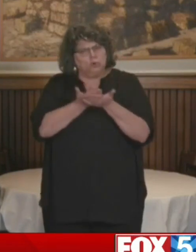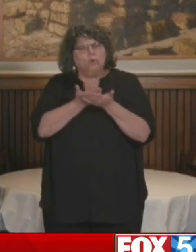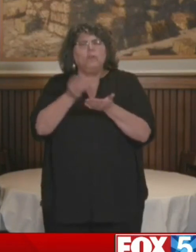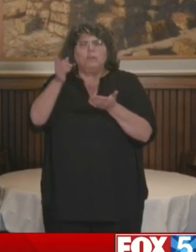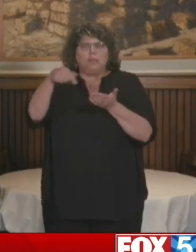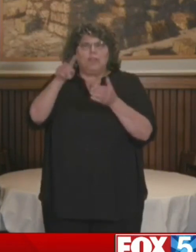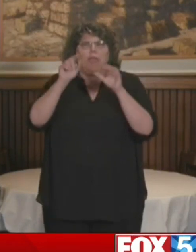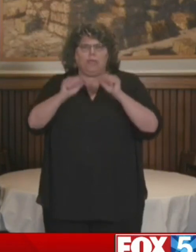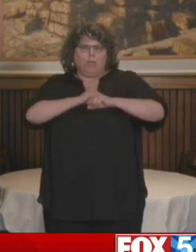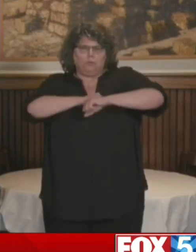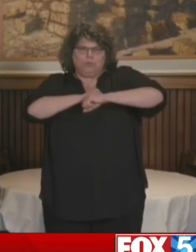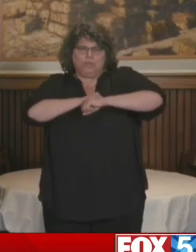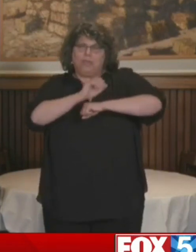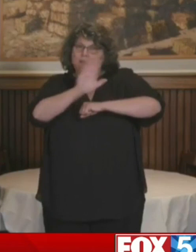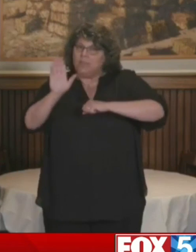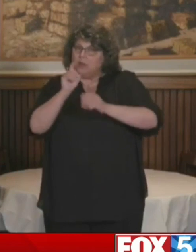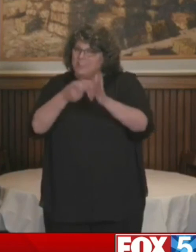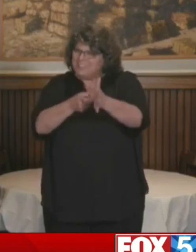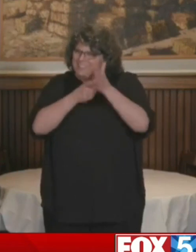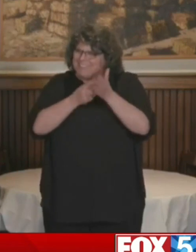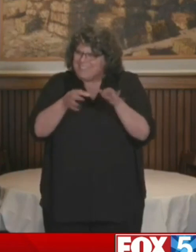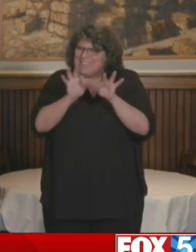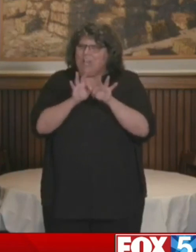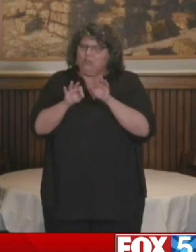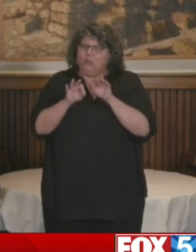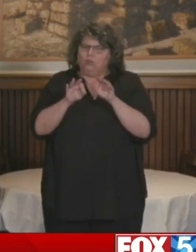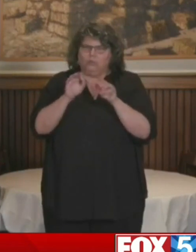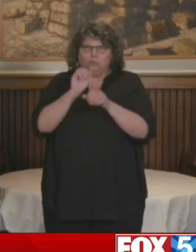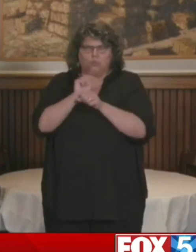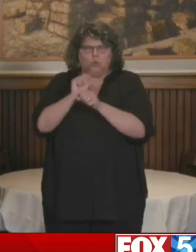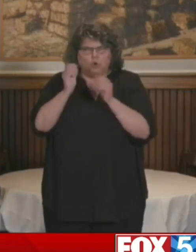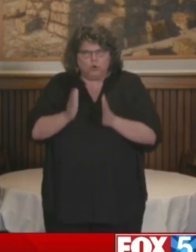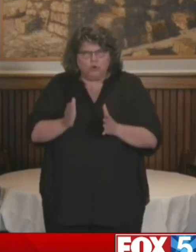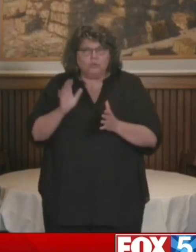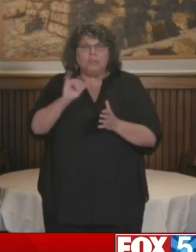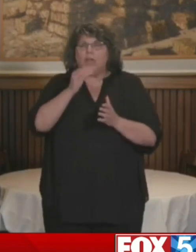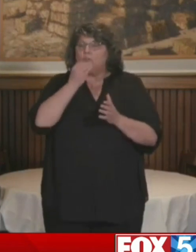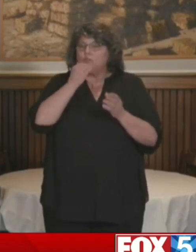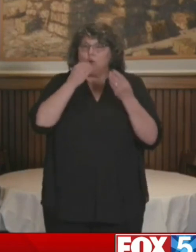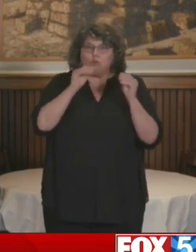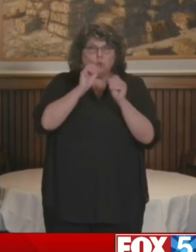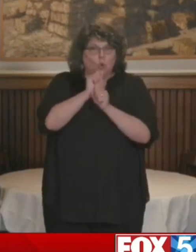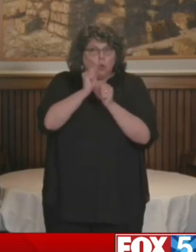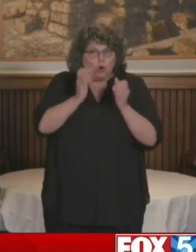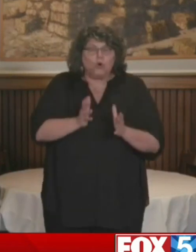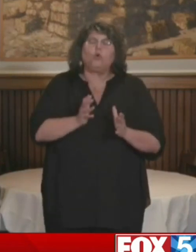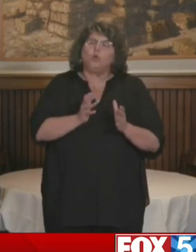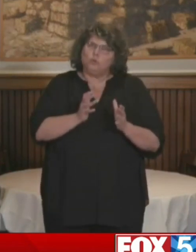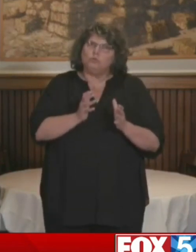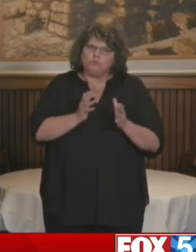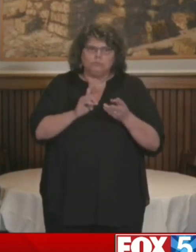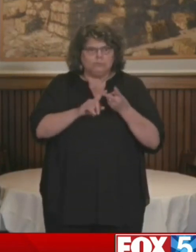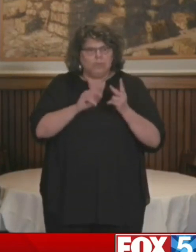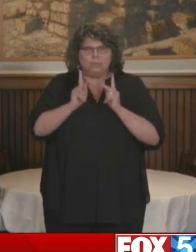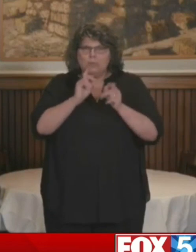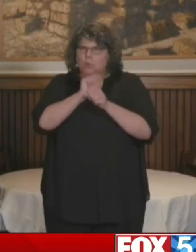POPULATION IN OUR STATE ADDITIONALLY WE ARE ASKING COUNTIES TO A TEST THAT THEY HAVE ABILITY TO PROTECT THEIR